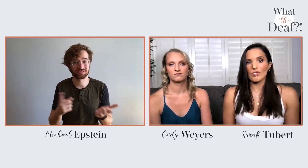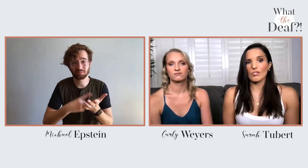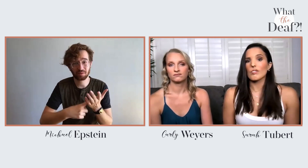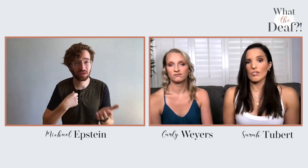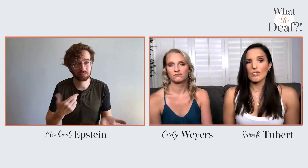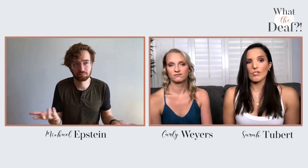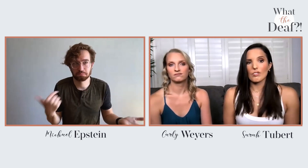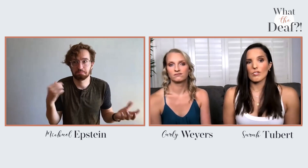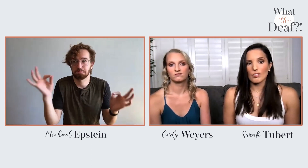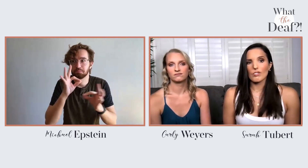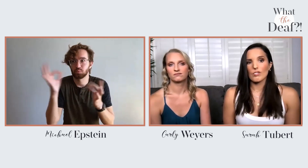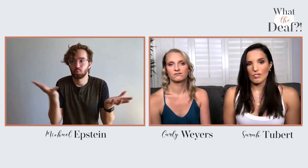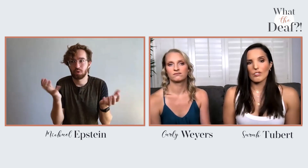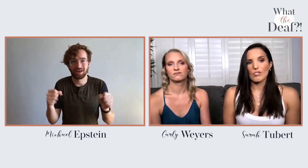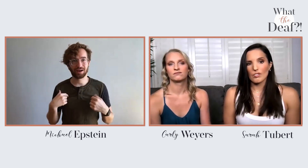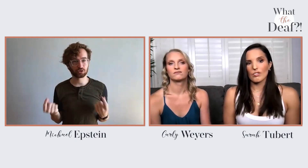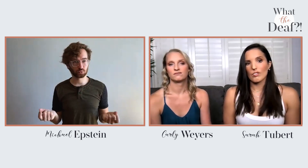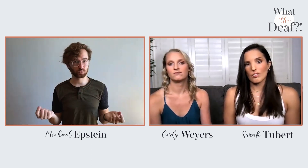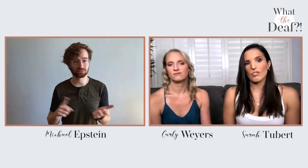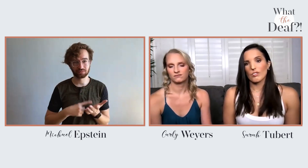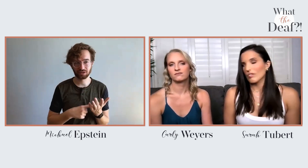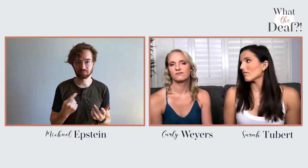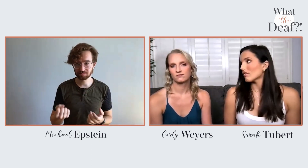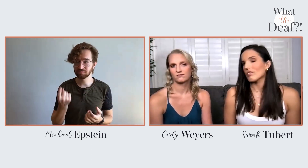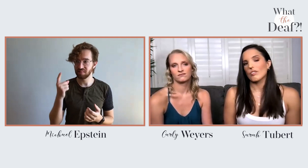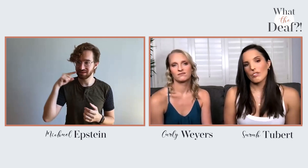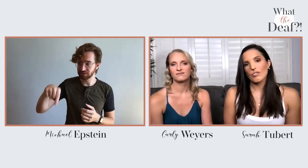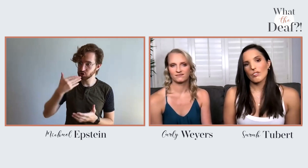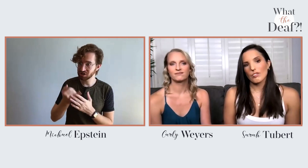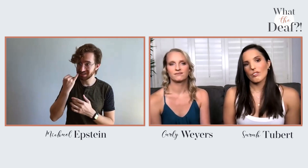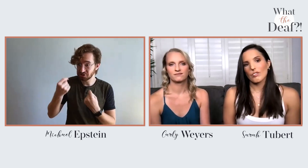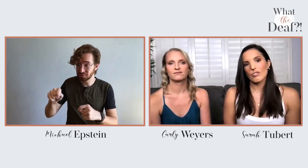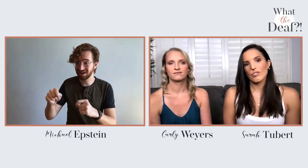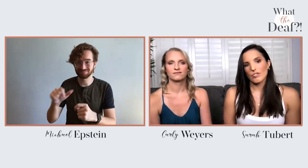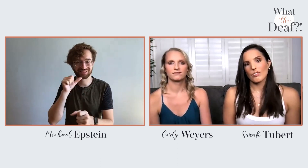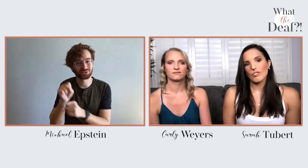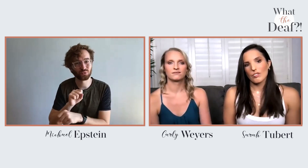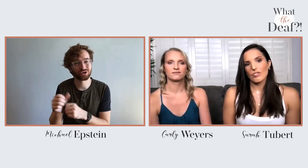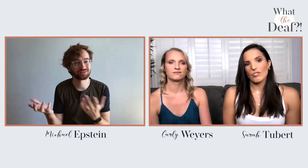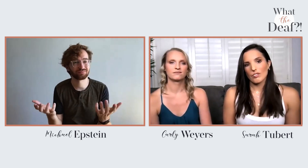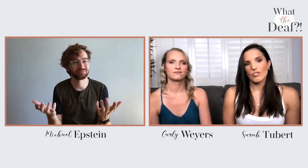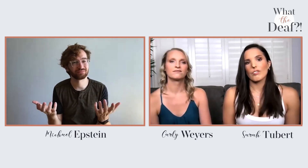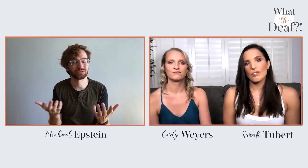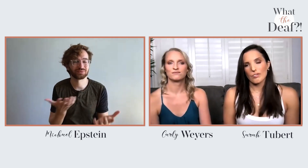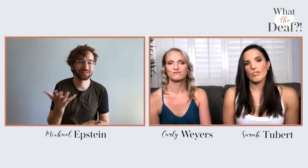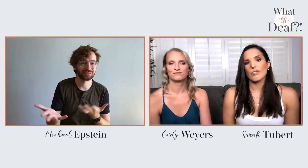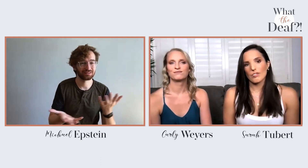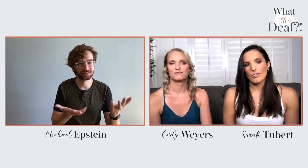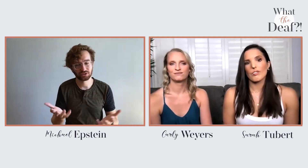And sometimes I really honestly have no idea what I can do. And I think, "Oh, this is a great idea to try" and then that idea doesn't work.